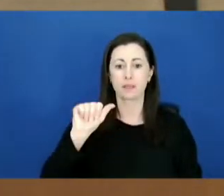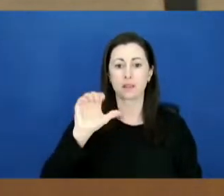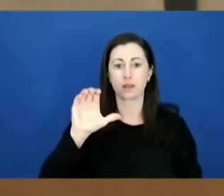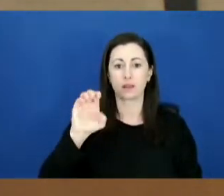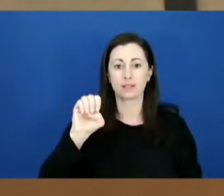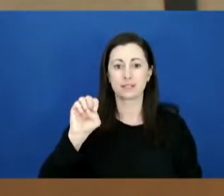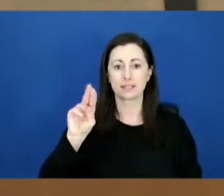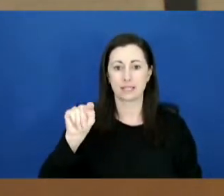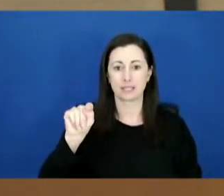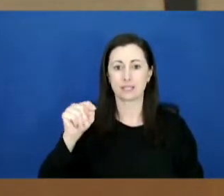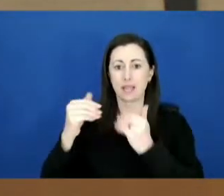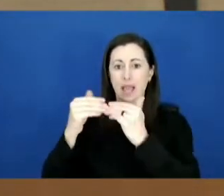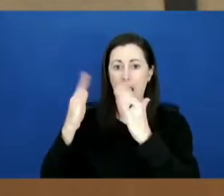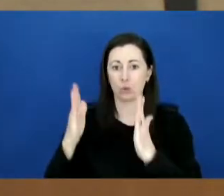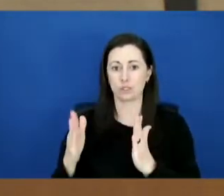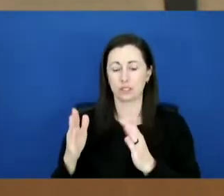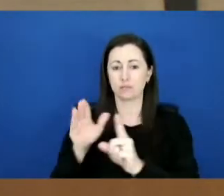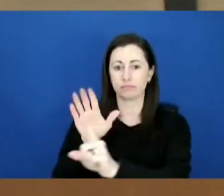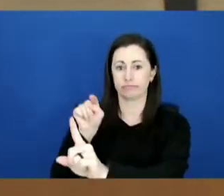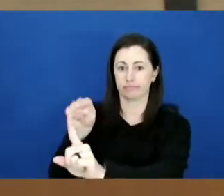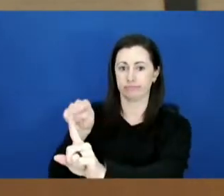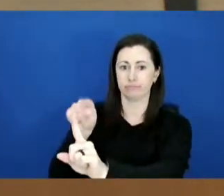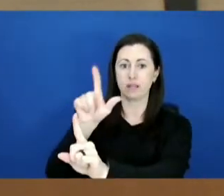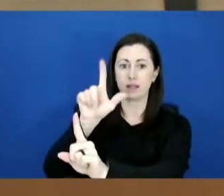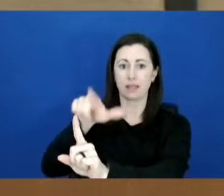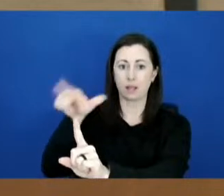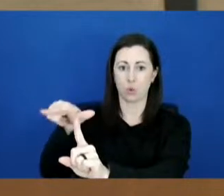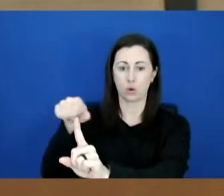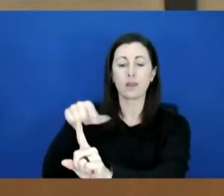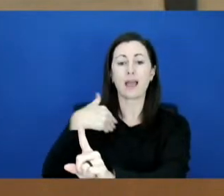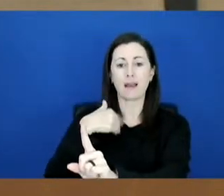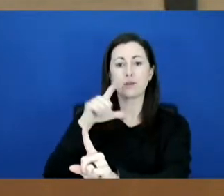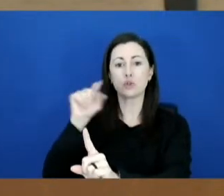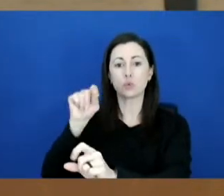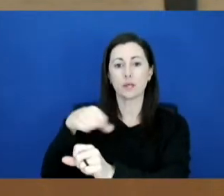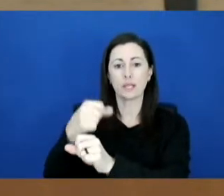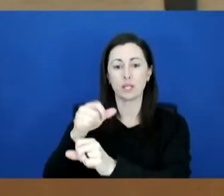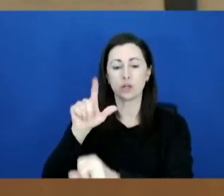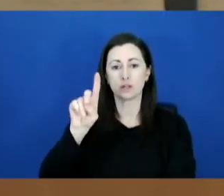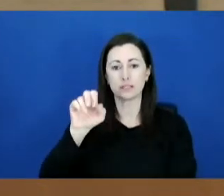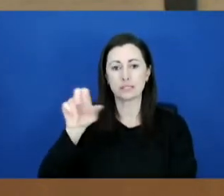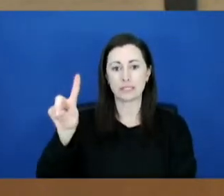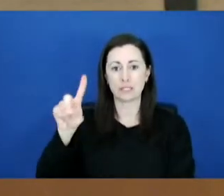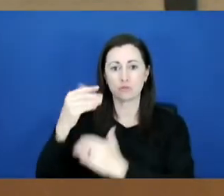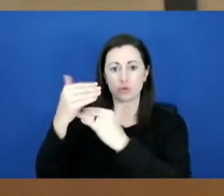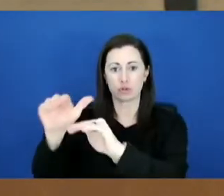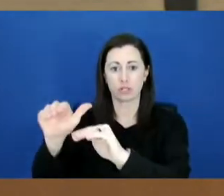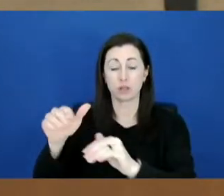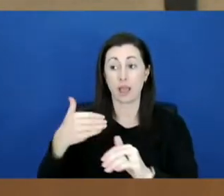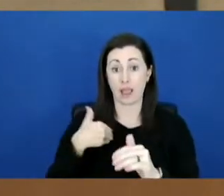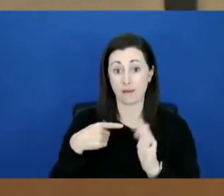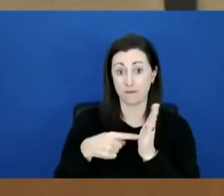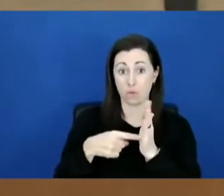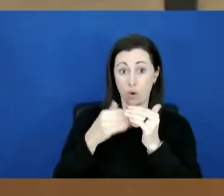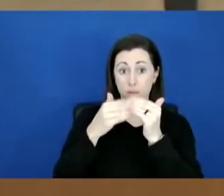RENTS OR NO?